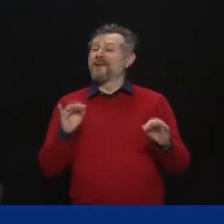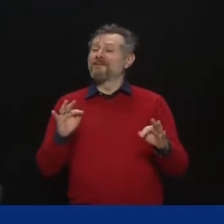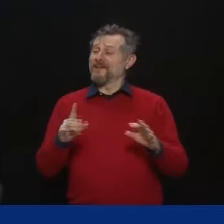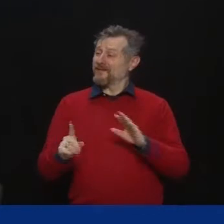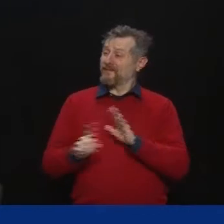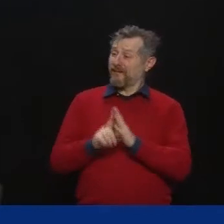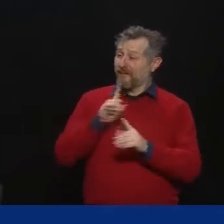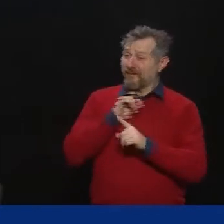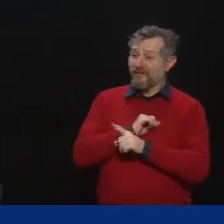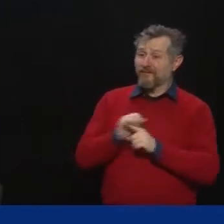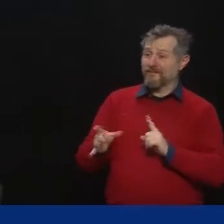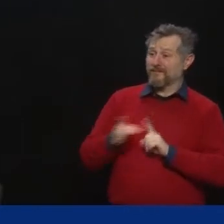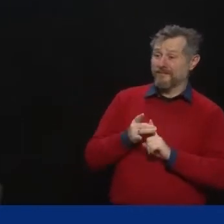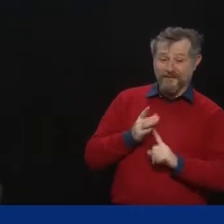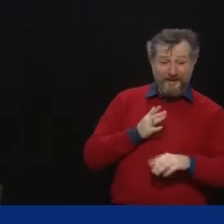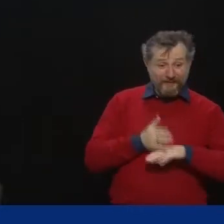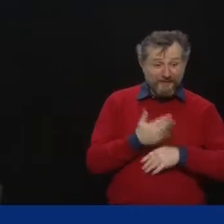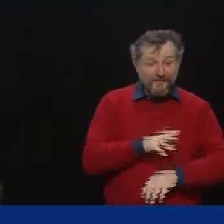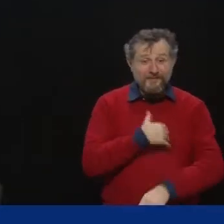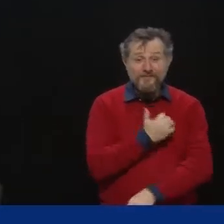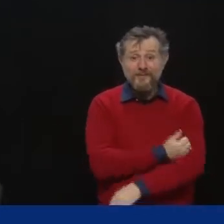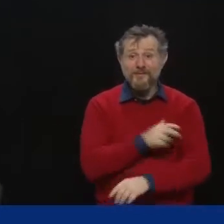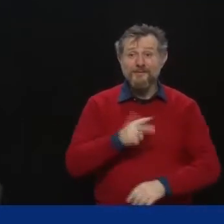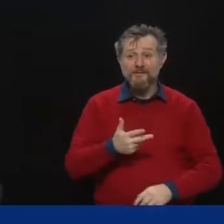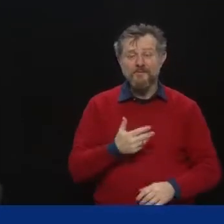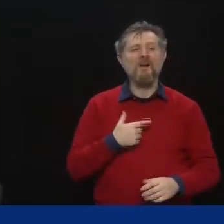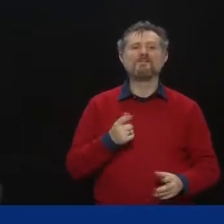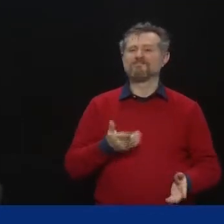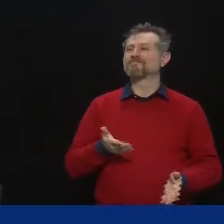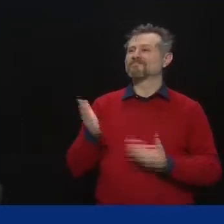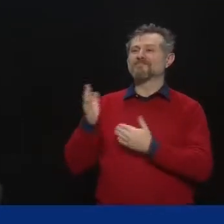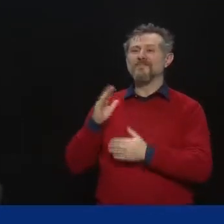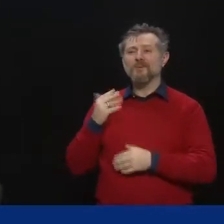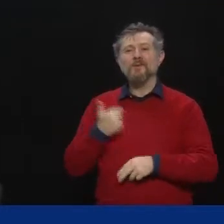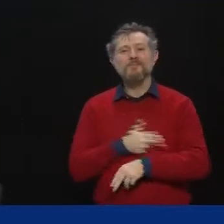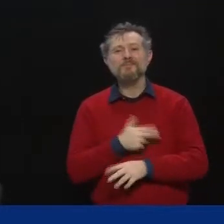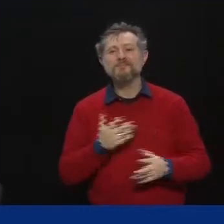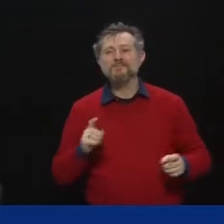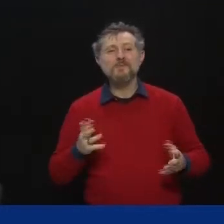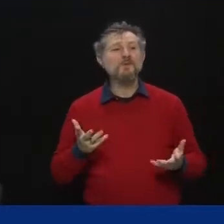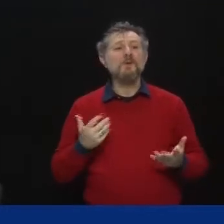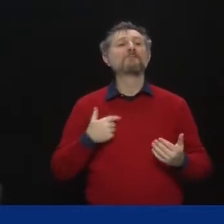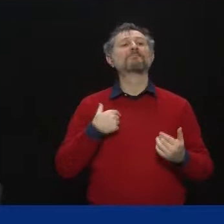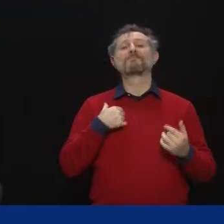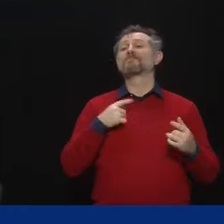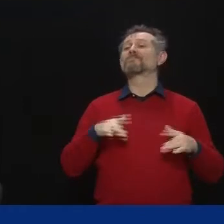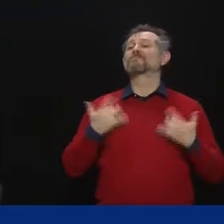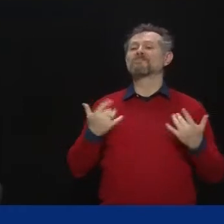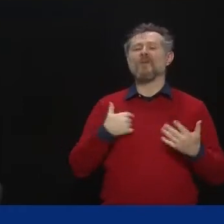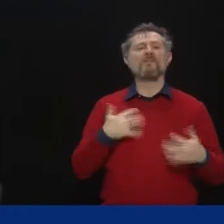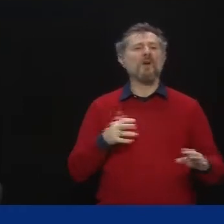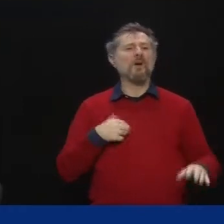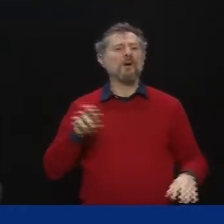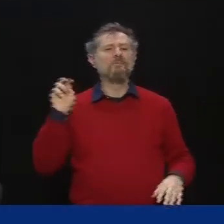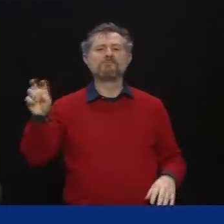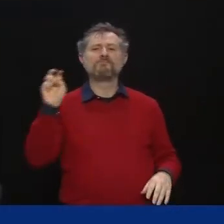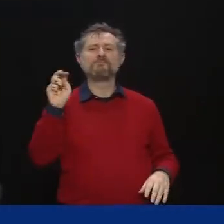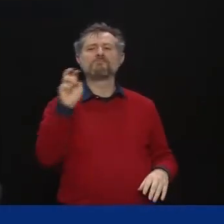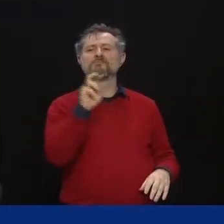BOOSTED AND WEAR YOUR MASKS AND YOUR SYMPTOMS -- IF IT'S FOLLOWING THE TRENDS THAT WE